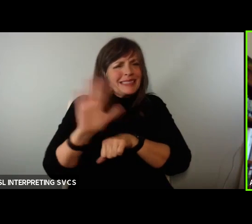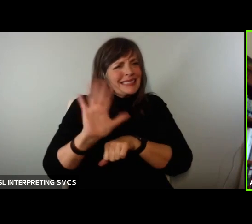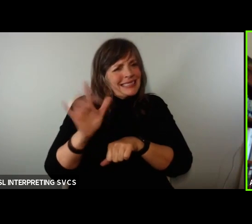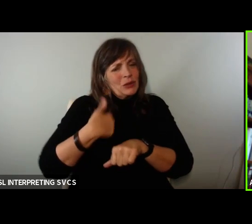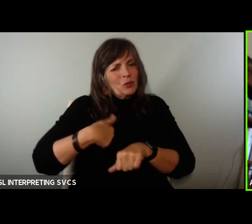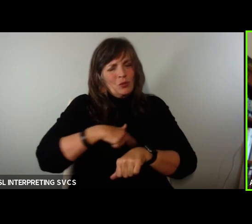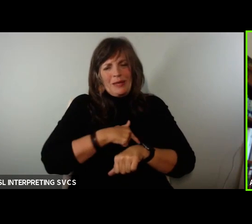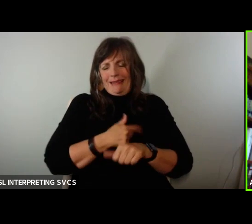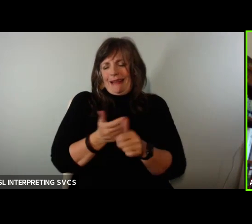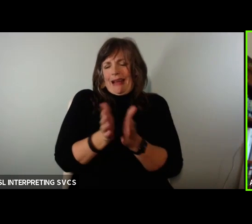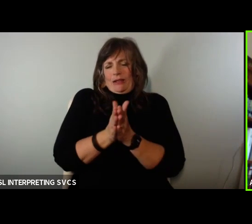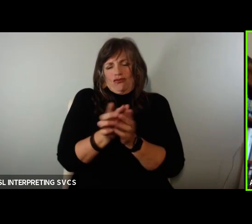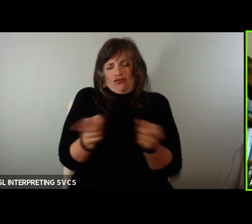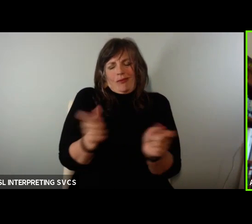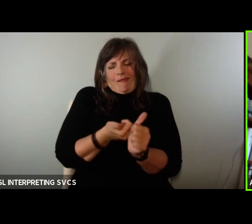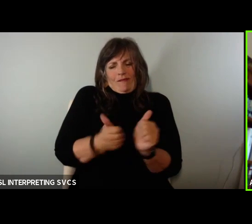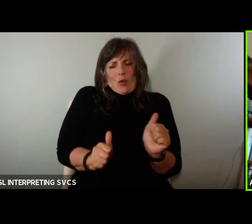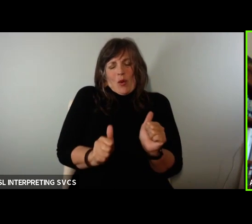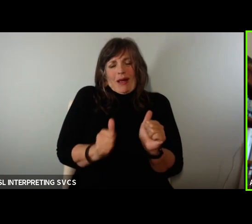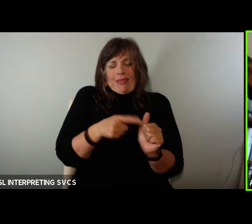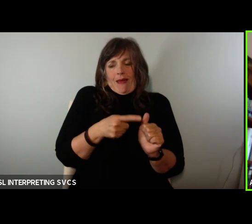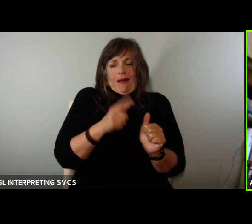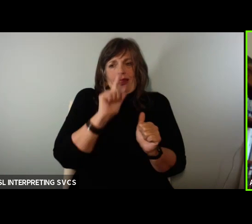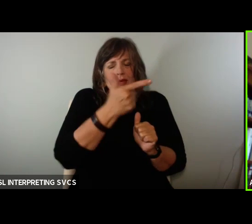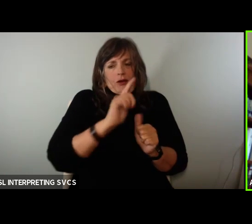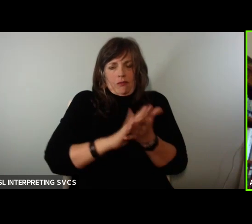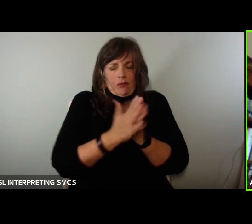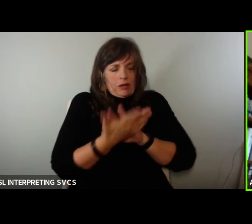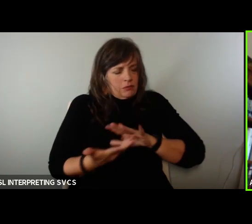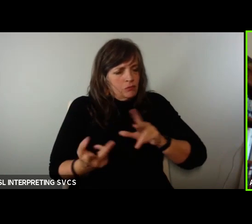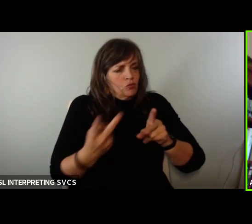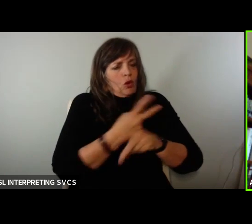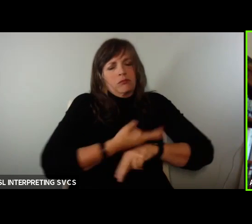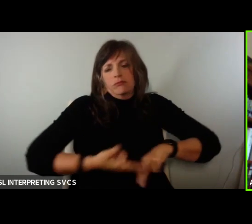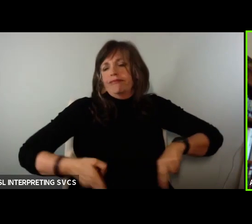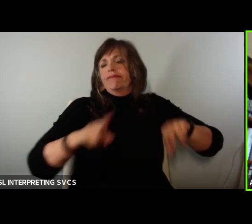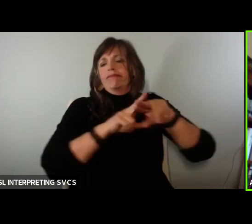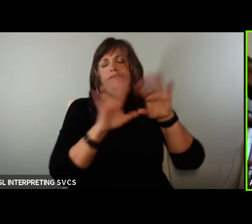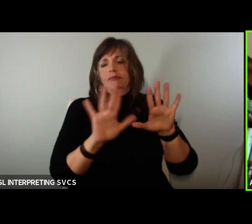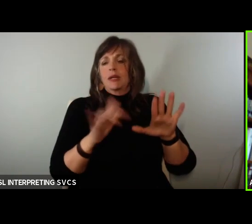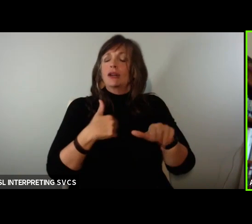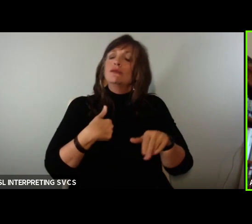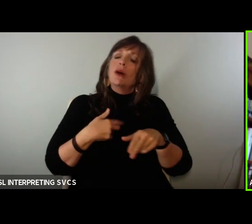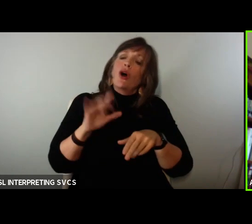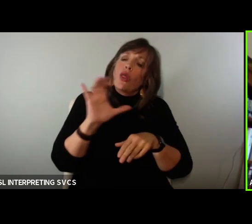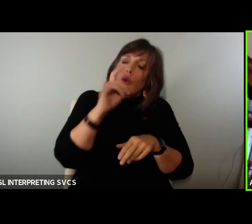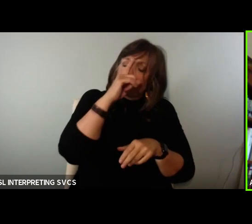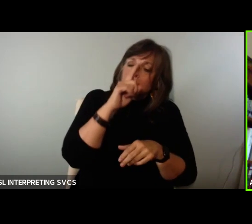it is one to look into together with your bank or loan servicer for a short-term solution.